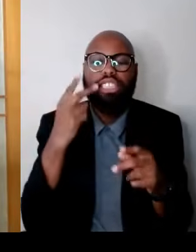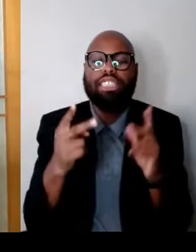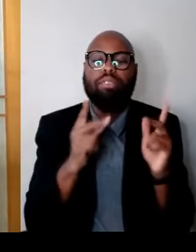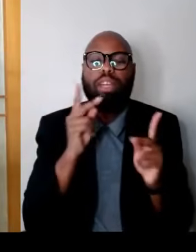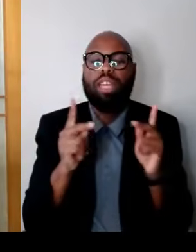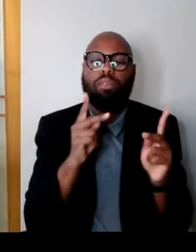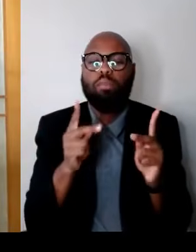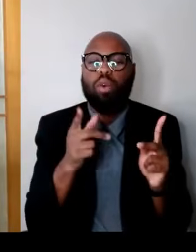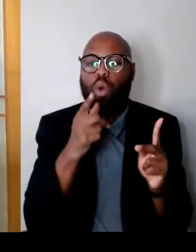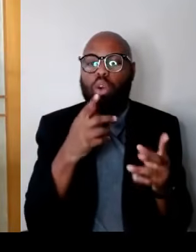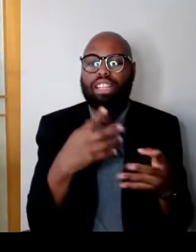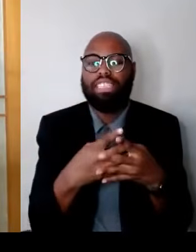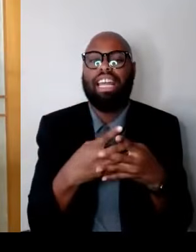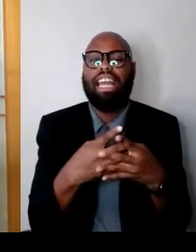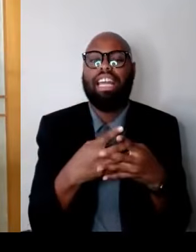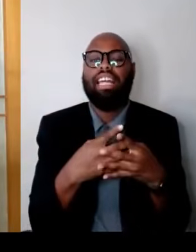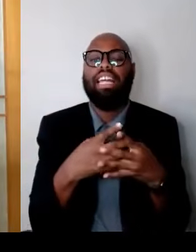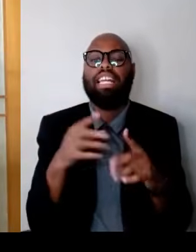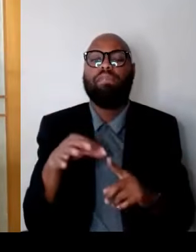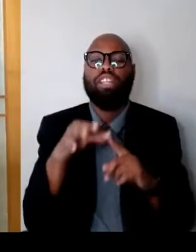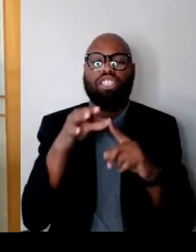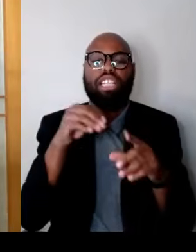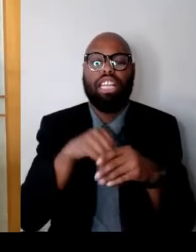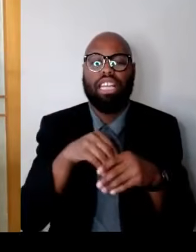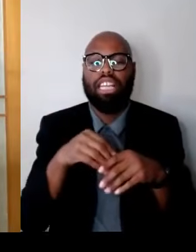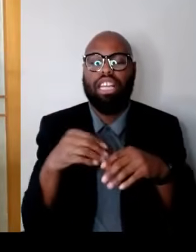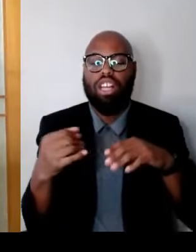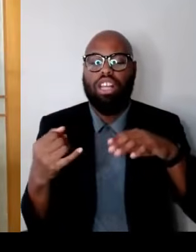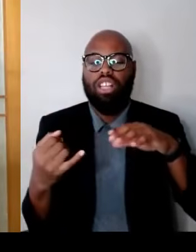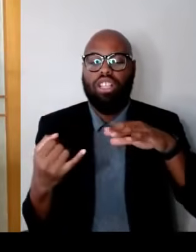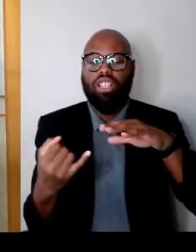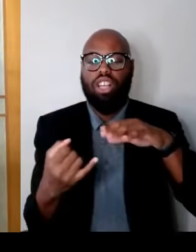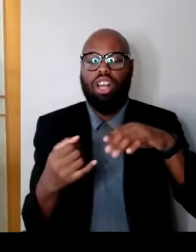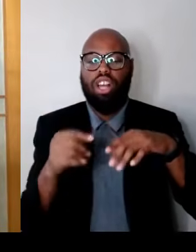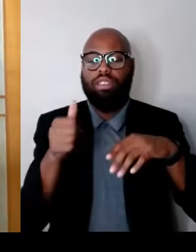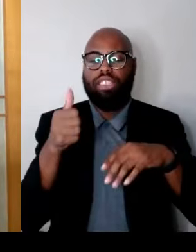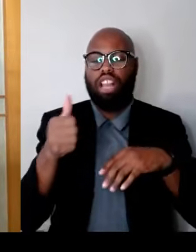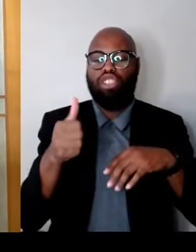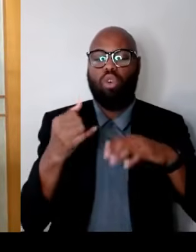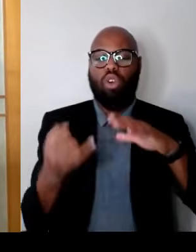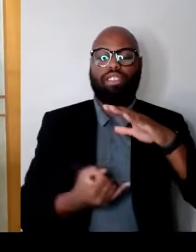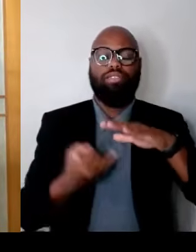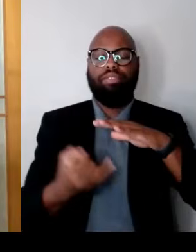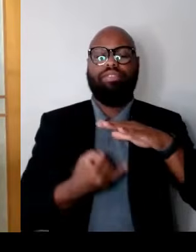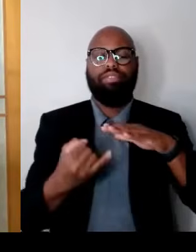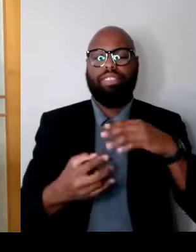especially those that are in solitary confinement. Right now, there's a hunger strike and they have been sent to solitary confinement